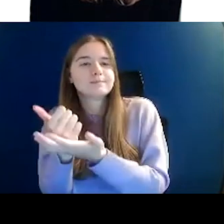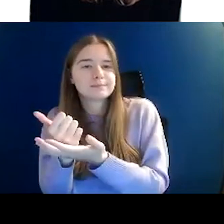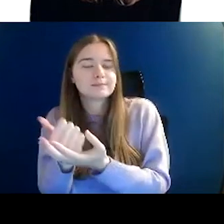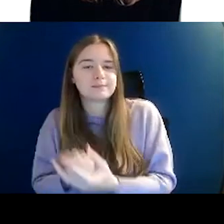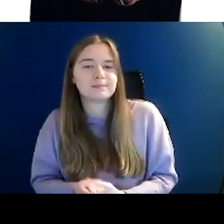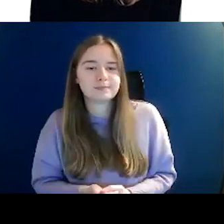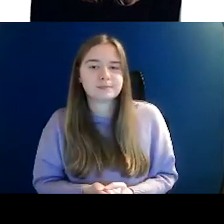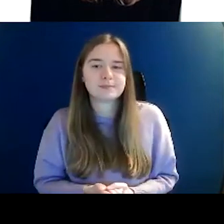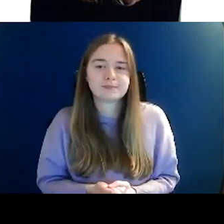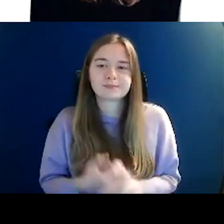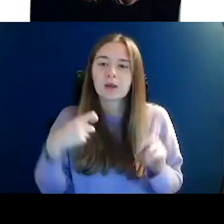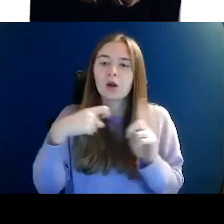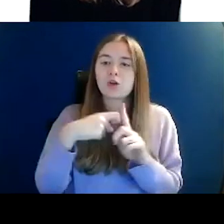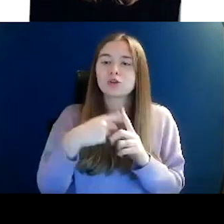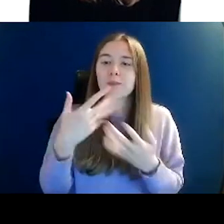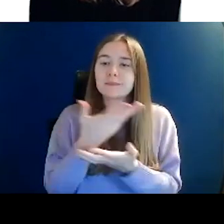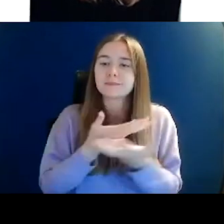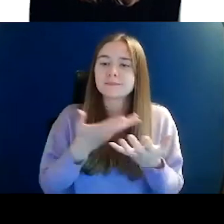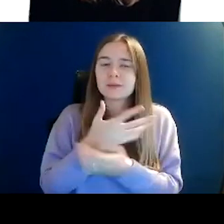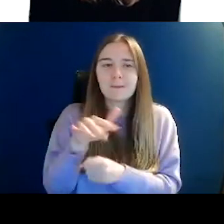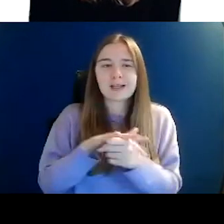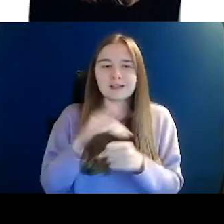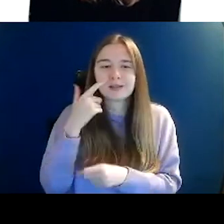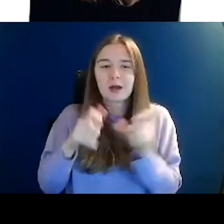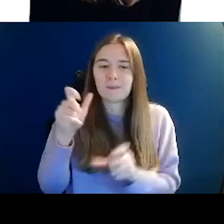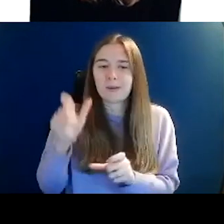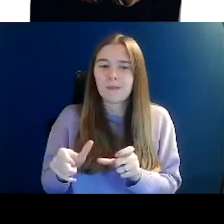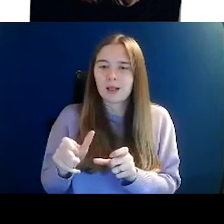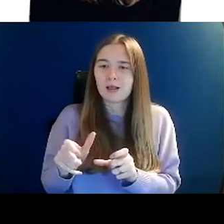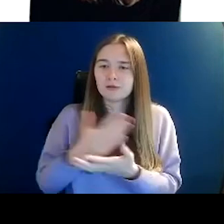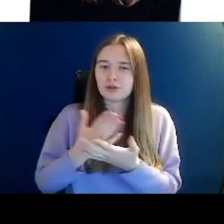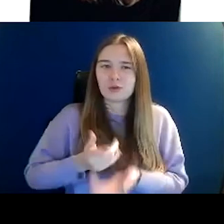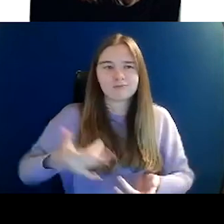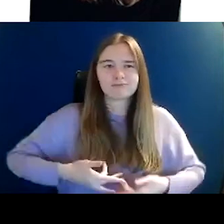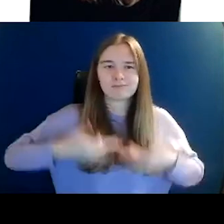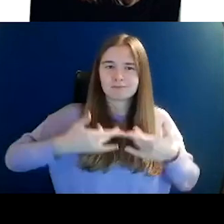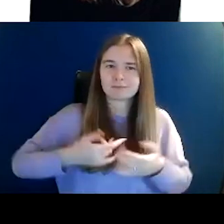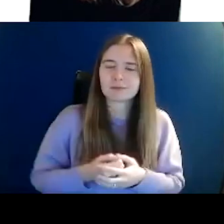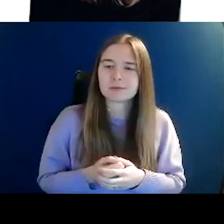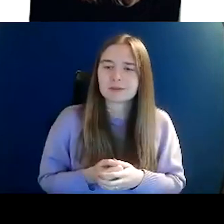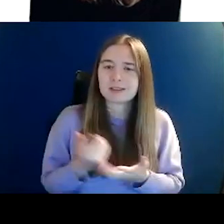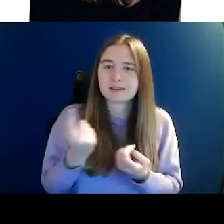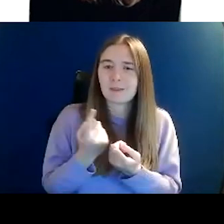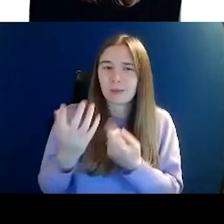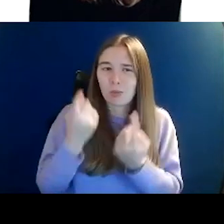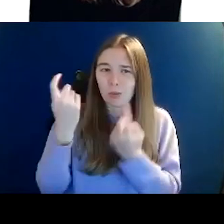And Kirsty, you talked about places for young people to share their views. Is that something you have thoughts on as well?